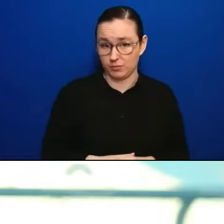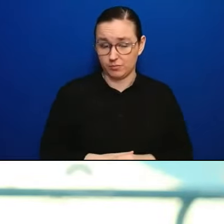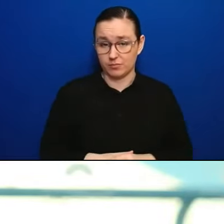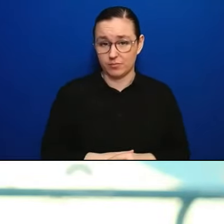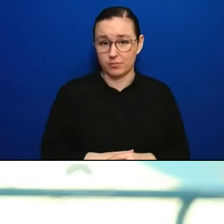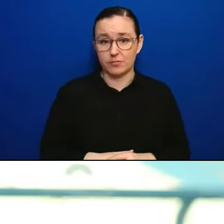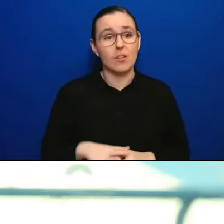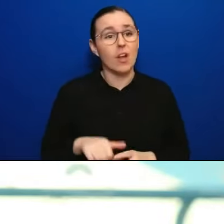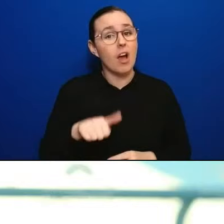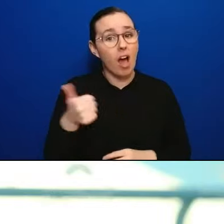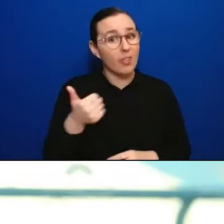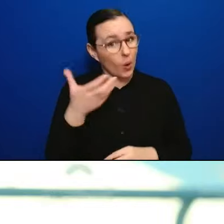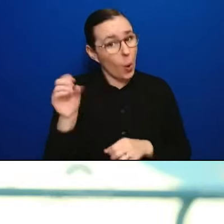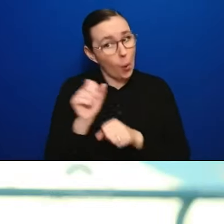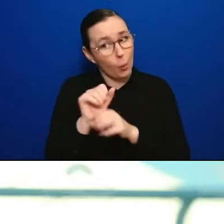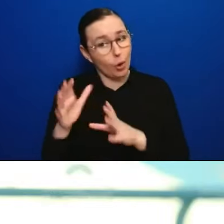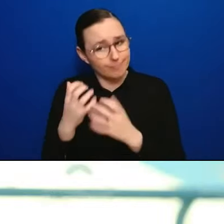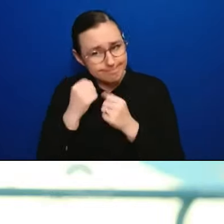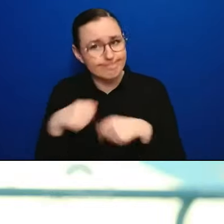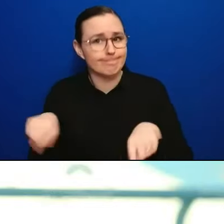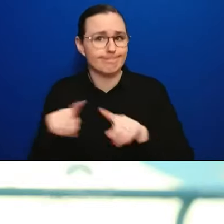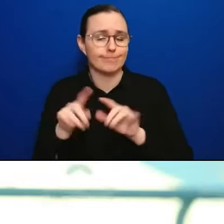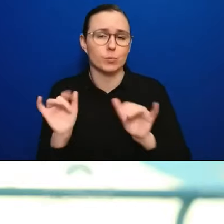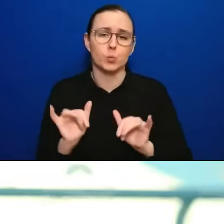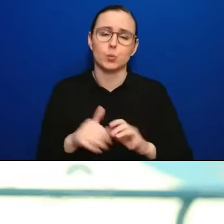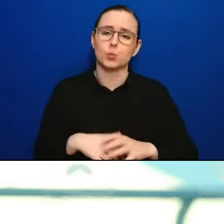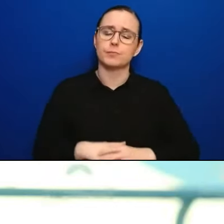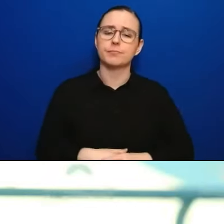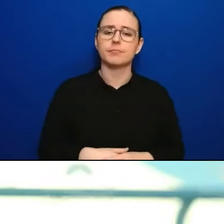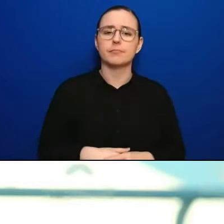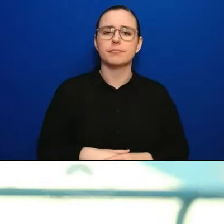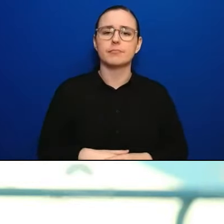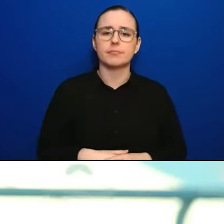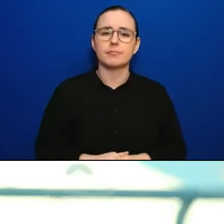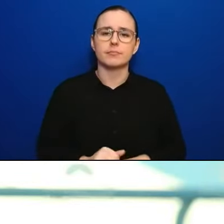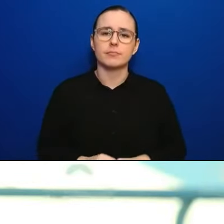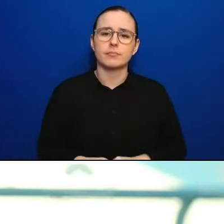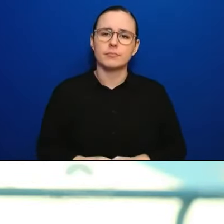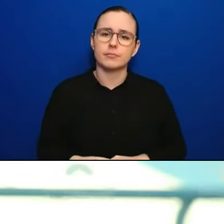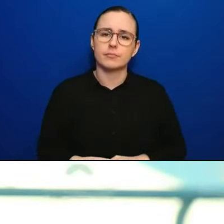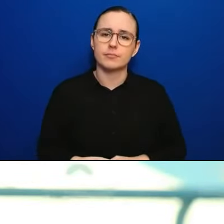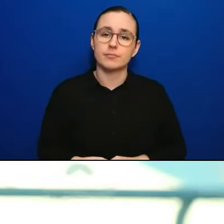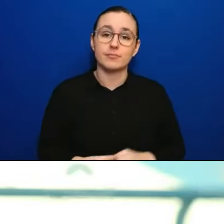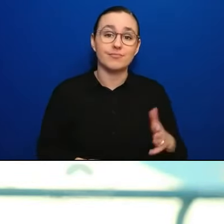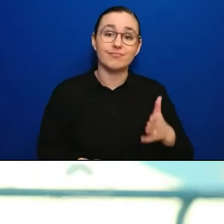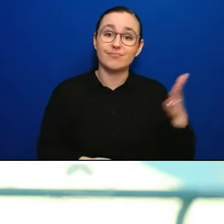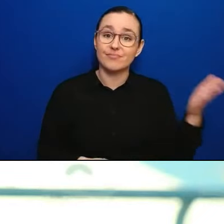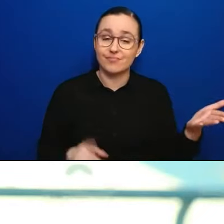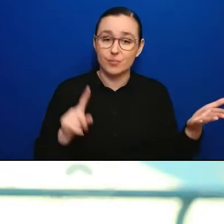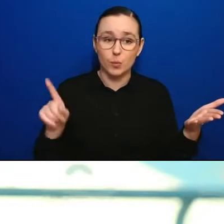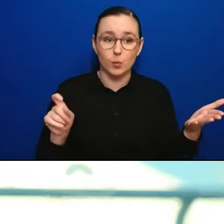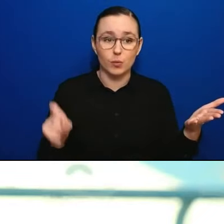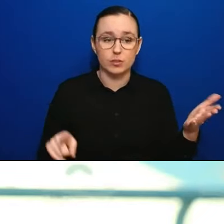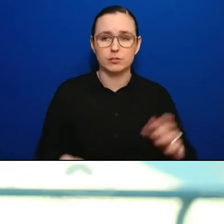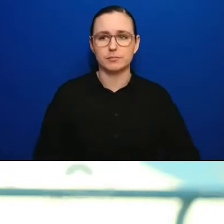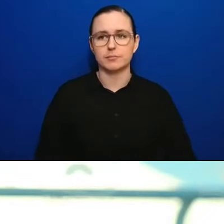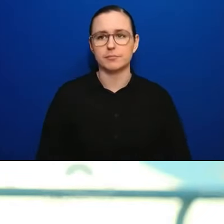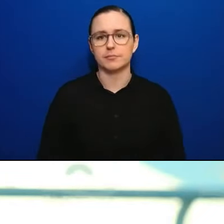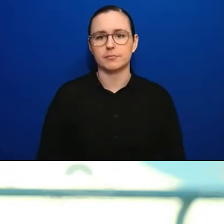are protecting themselves and their loved ones and their fellow workers in long-term care homes.